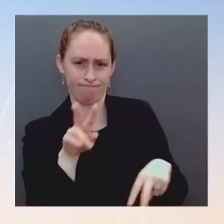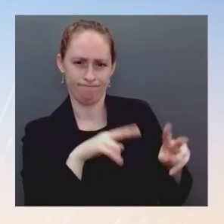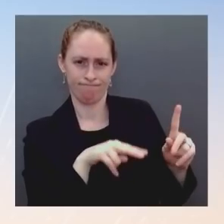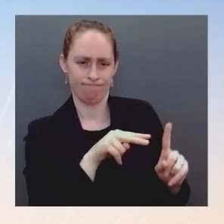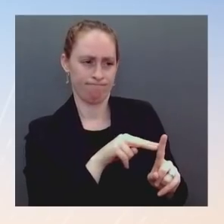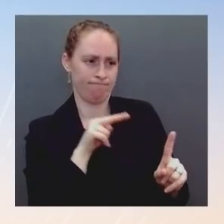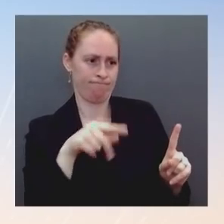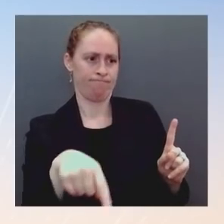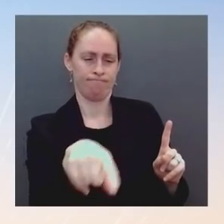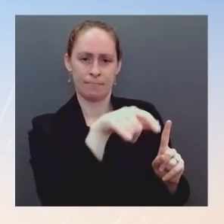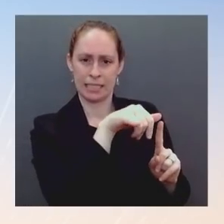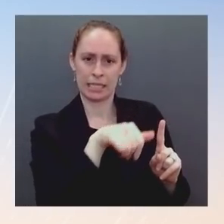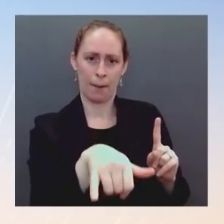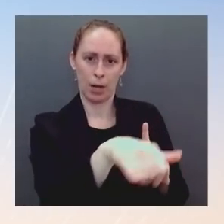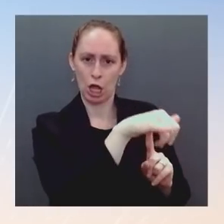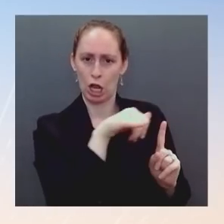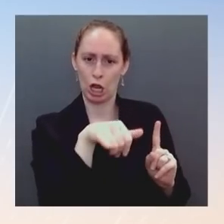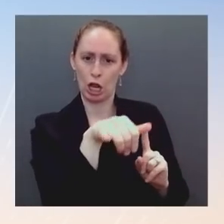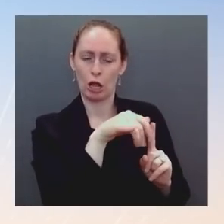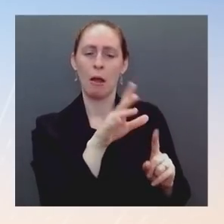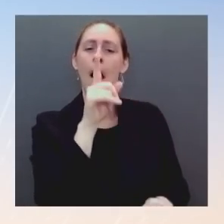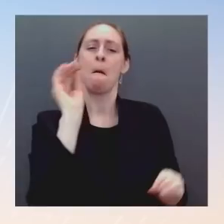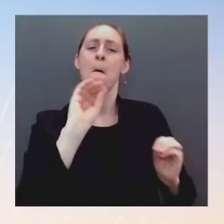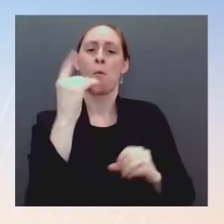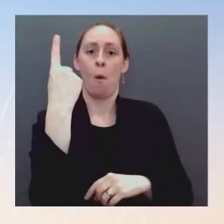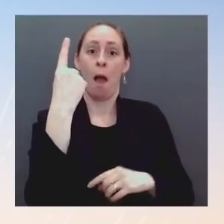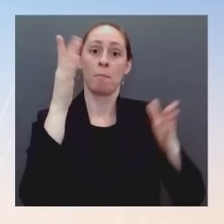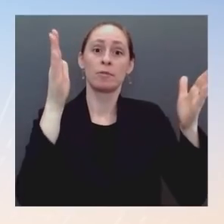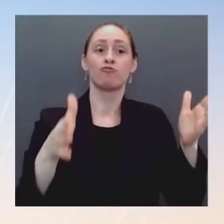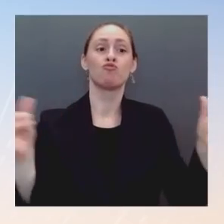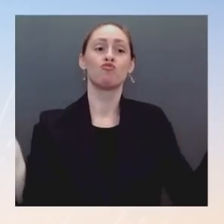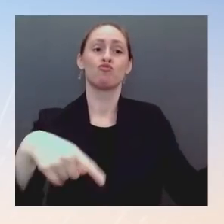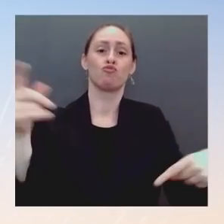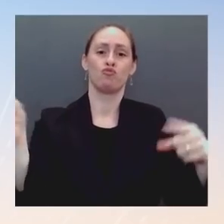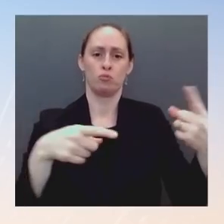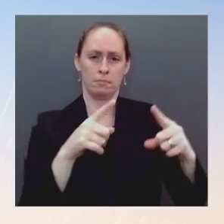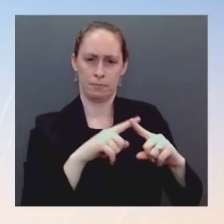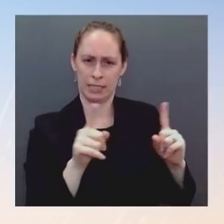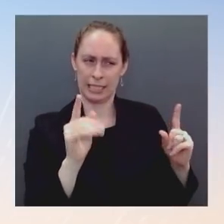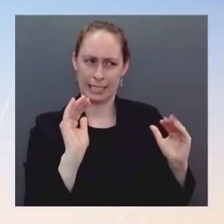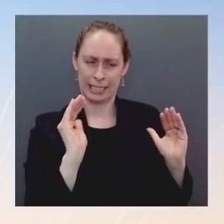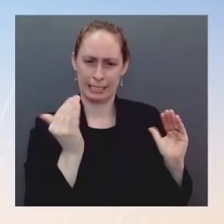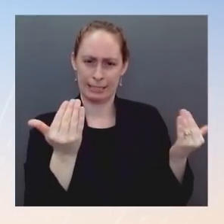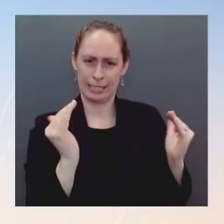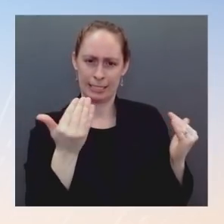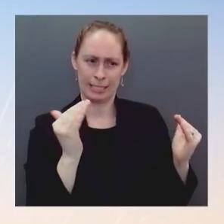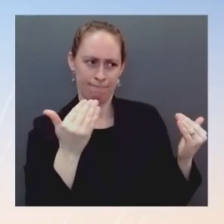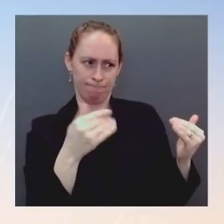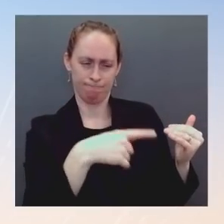and will take its cues, and then maybe how Ukraine goes forward could provide a lesson